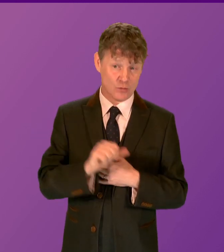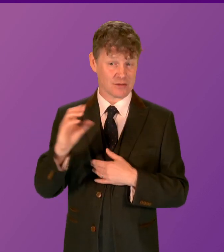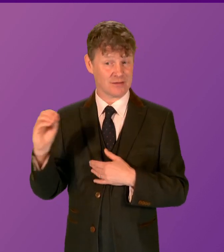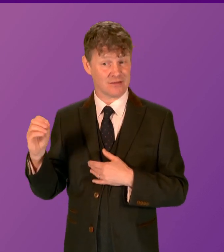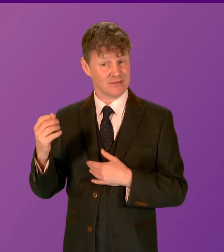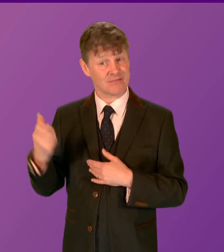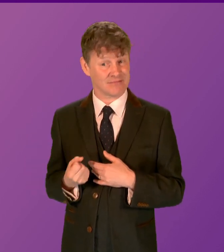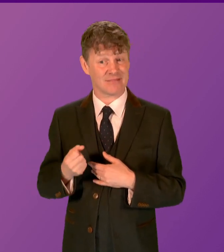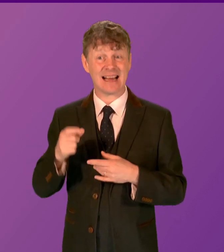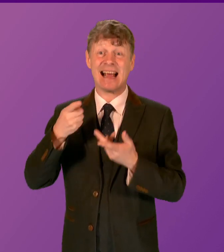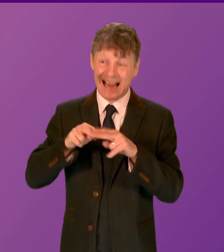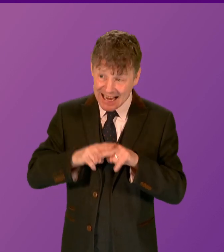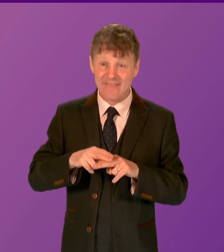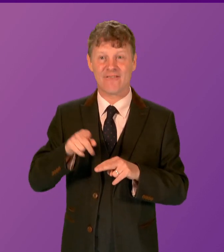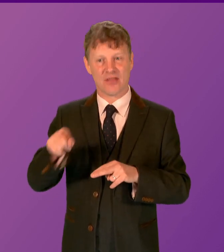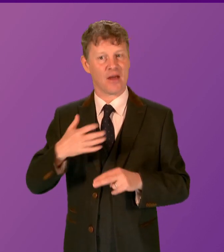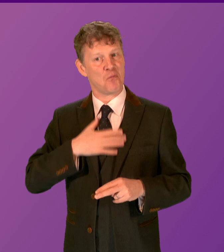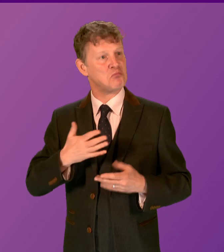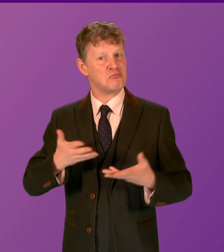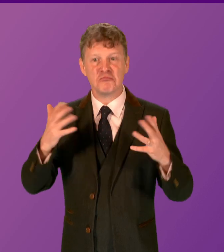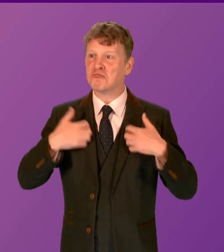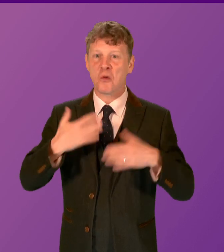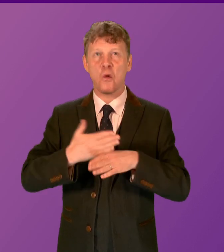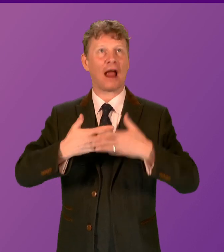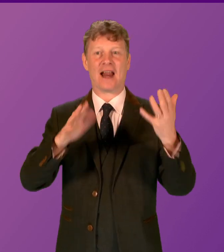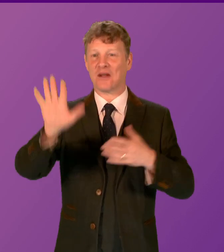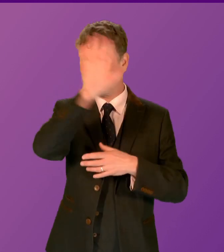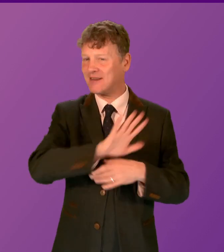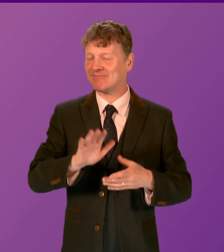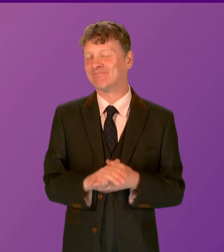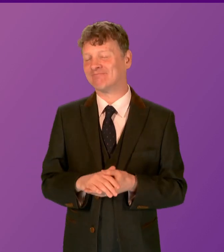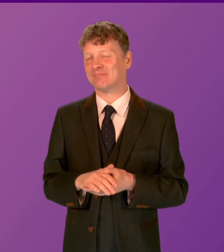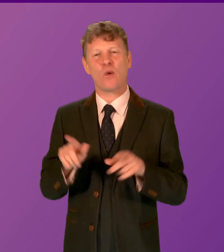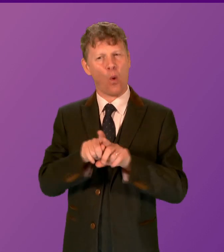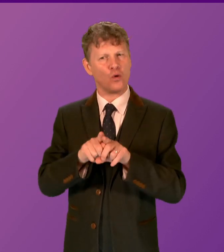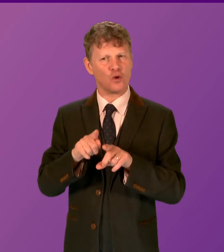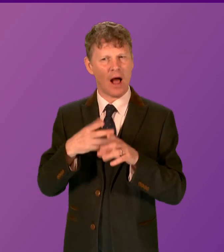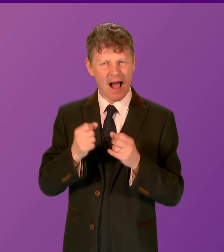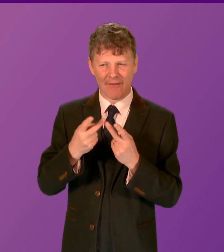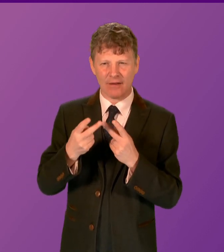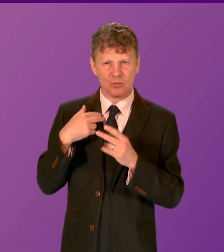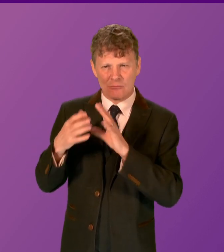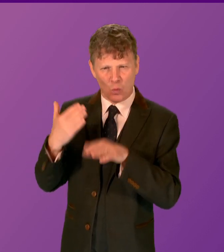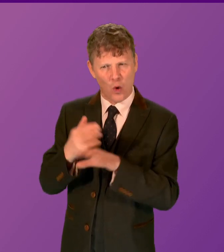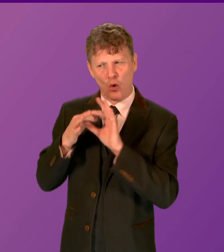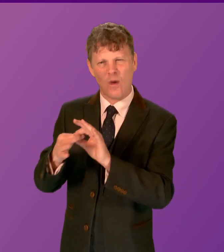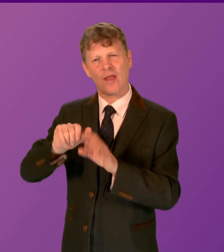We are also working with stakeholders on a joint campaign to encourage people to consider